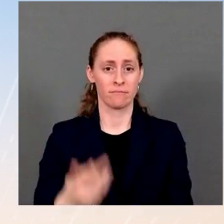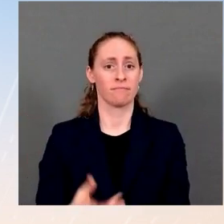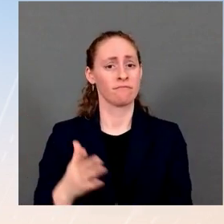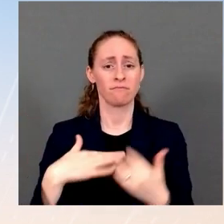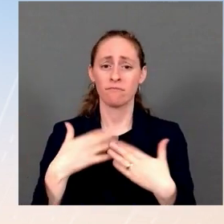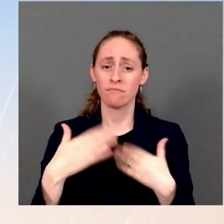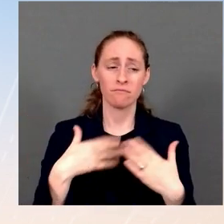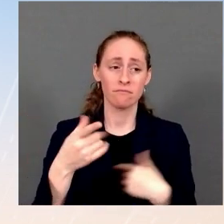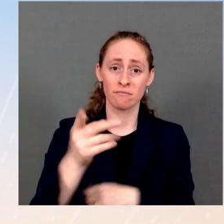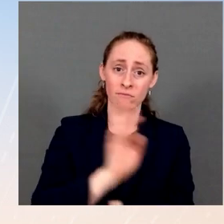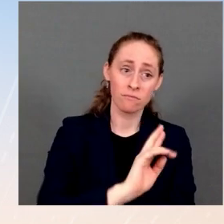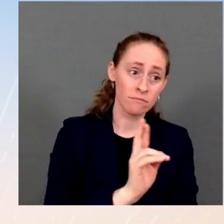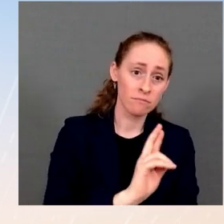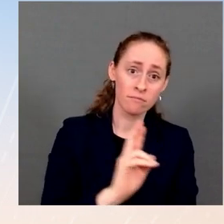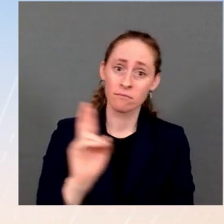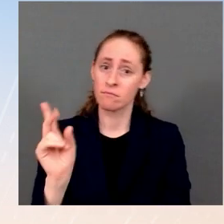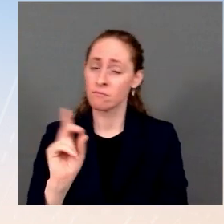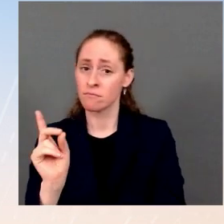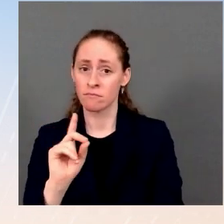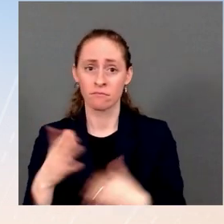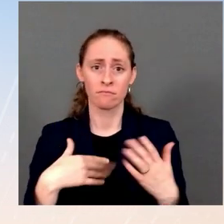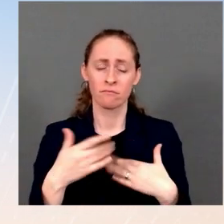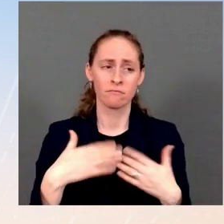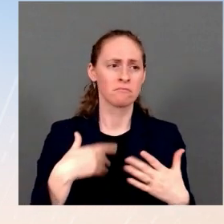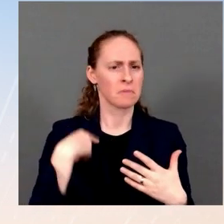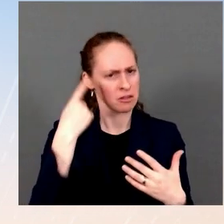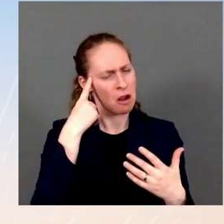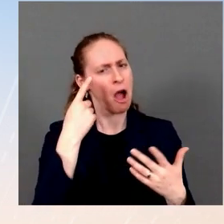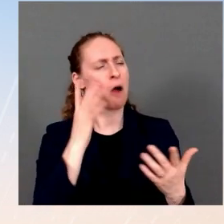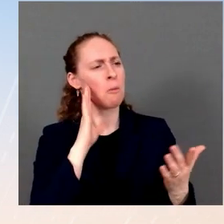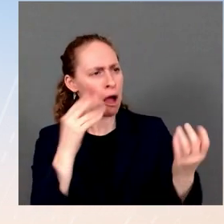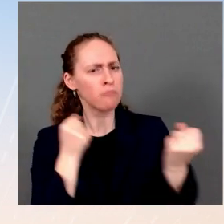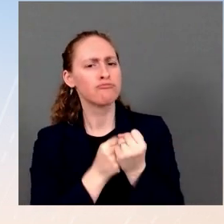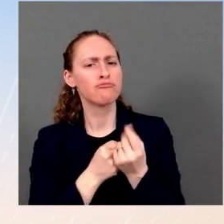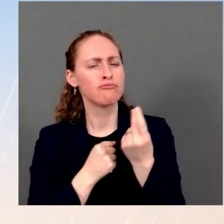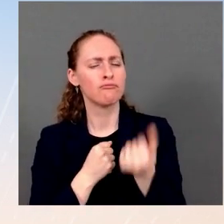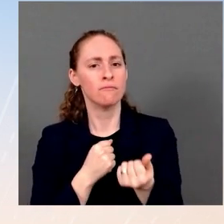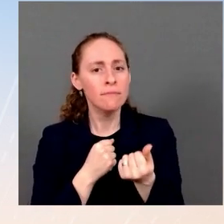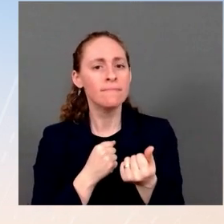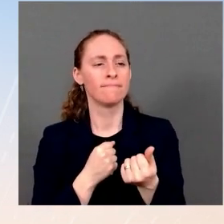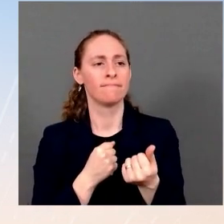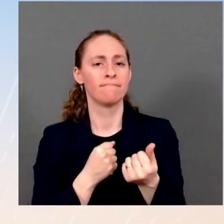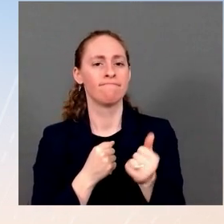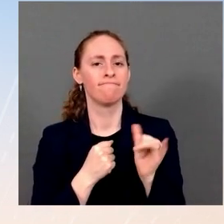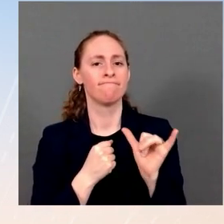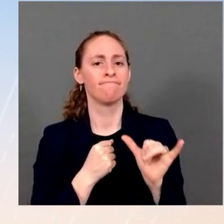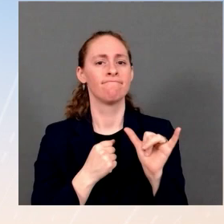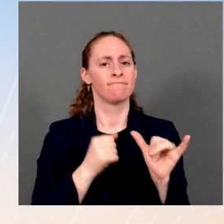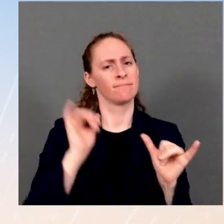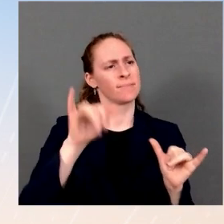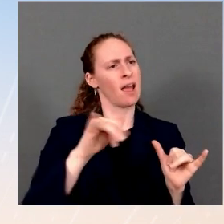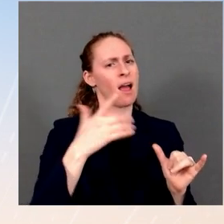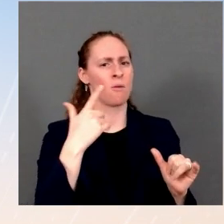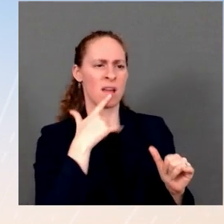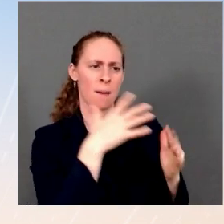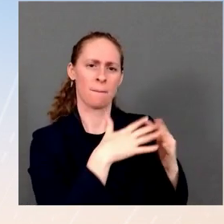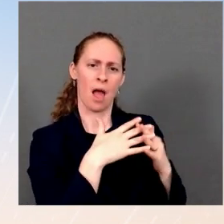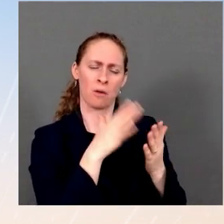extension into law as part of the American Rescue Plan, he viewed it as a vital tool to fighting child poverty and helping families.